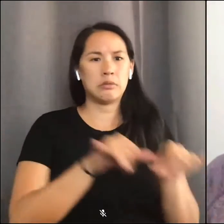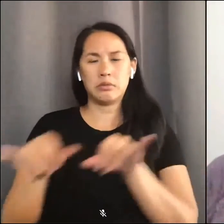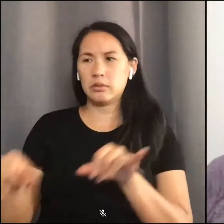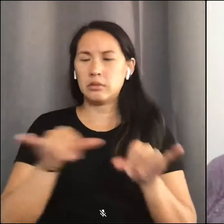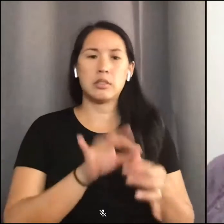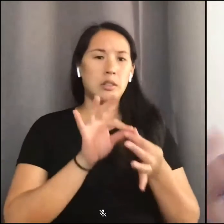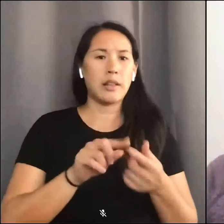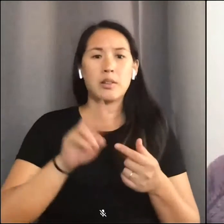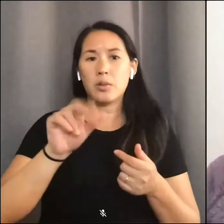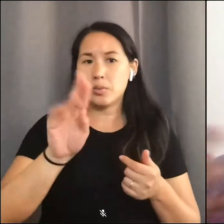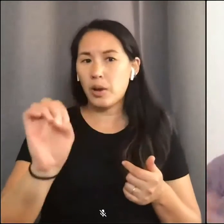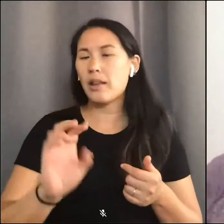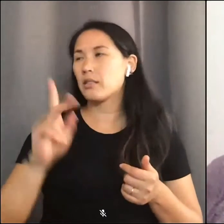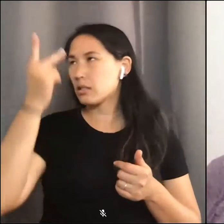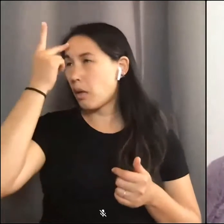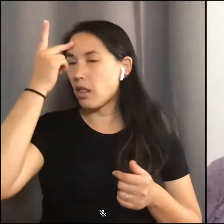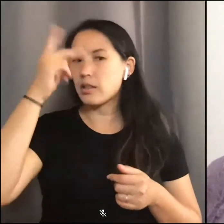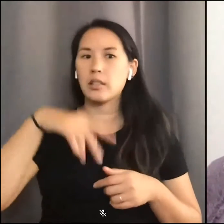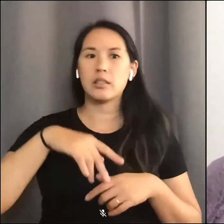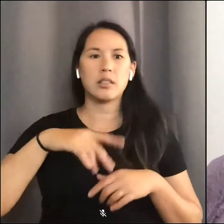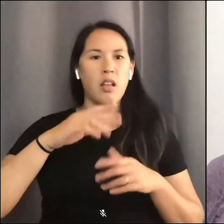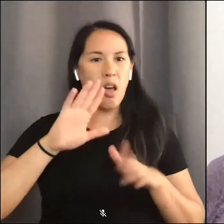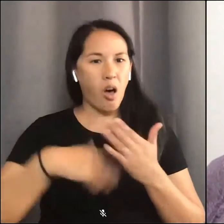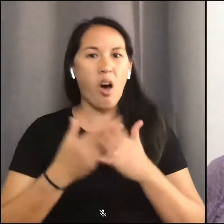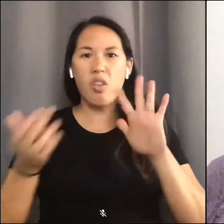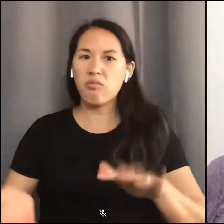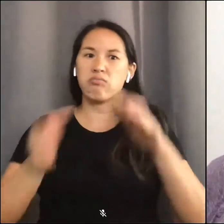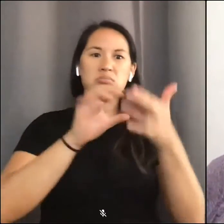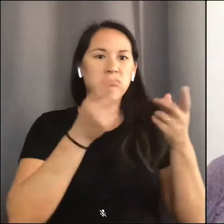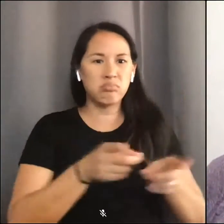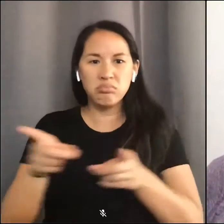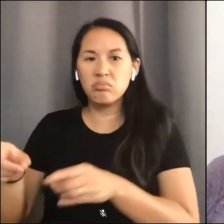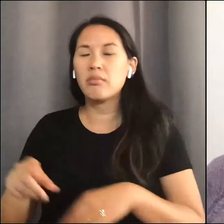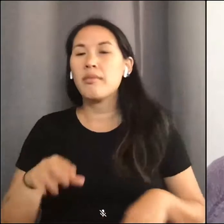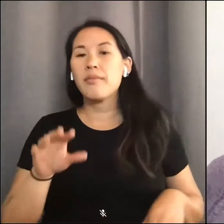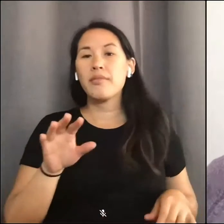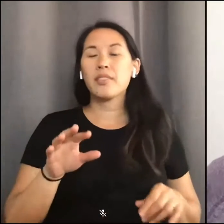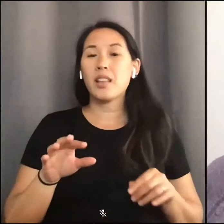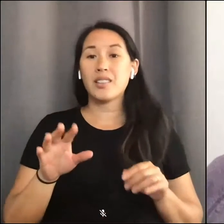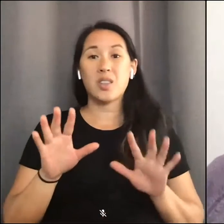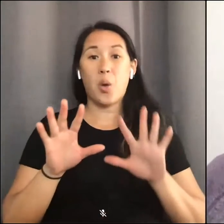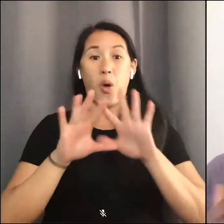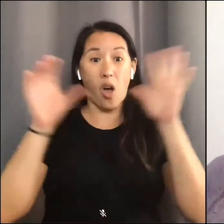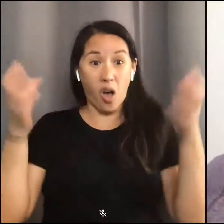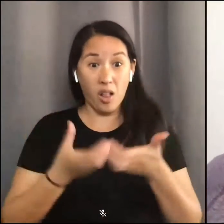um and all the the upheaval that's happening um and and so all of this is happening while we're